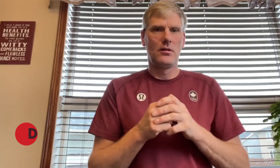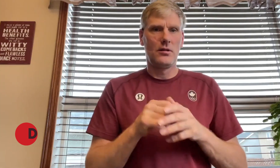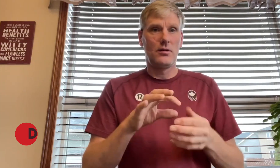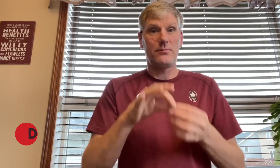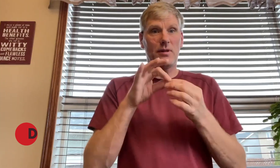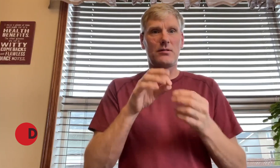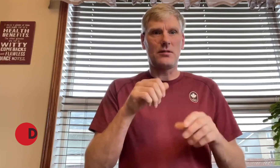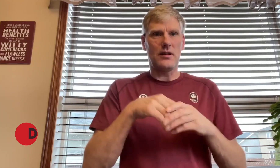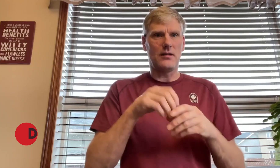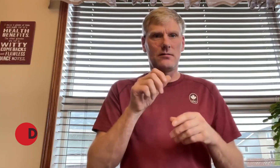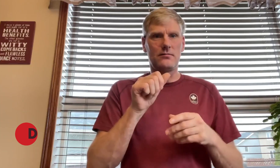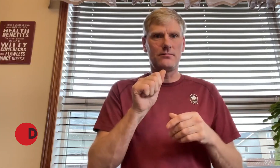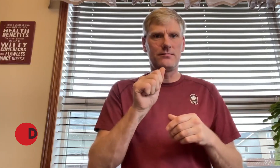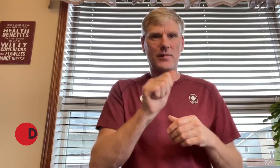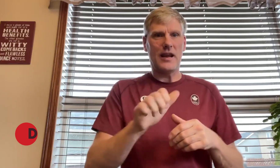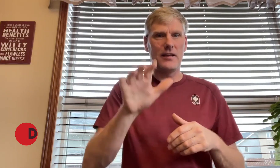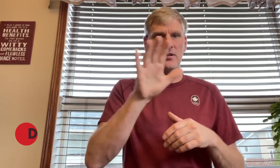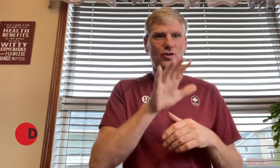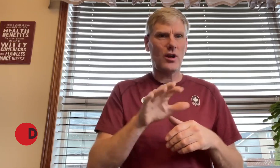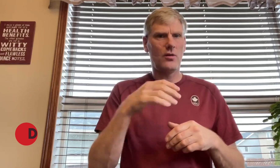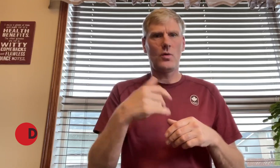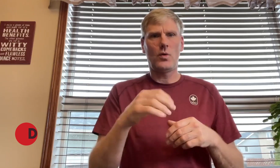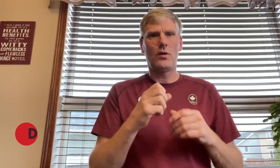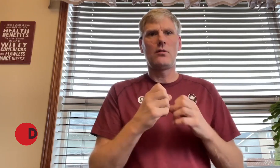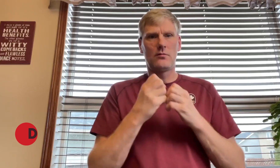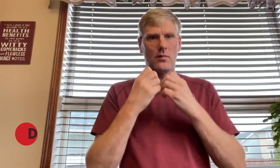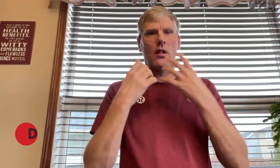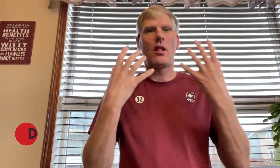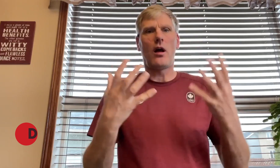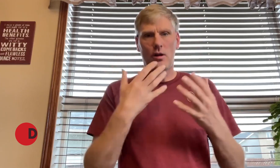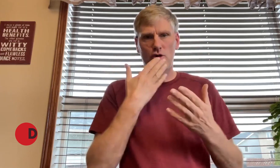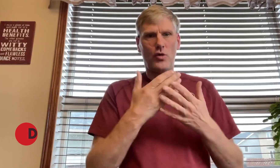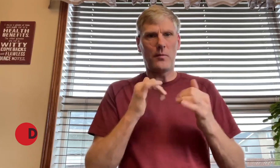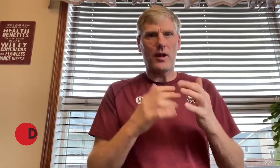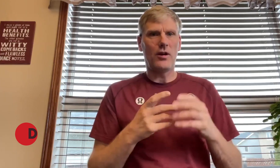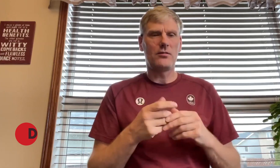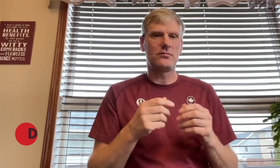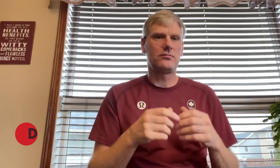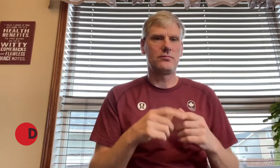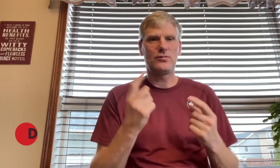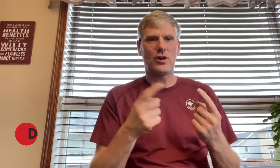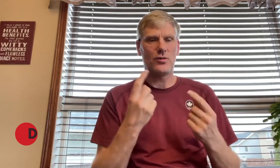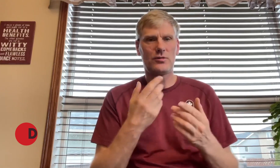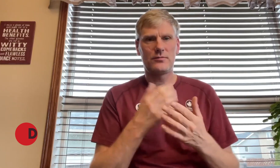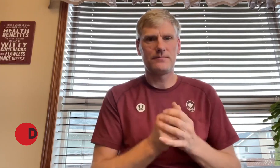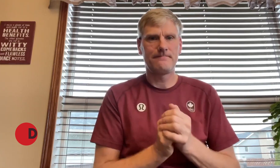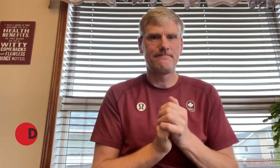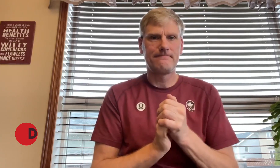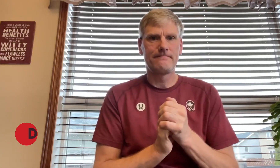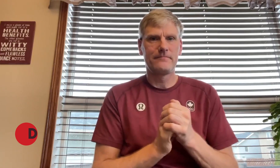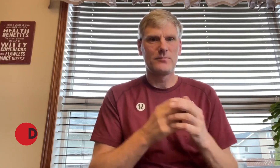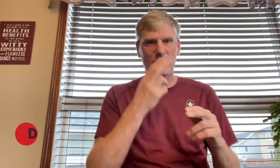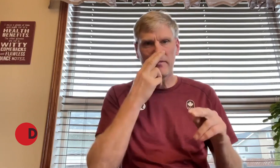Especially in Asia, there are a lot of good players.